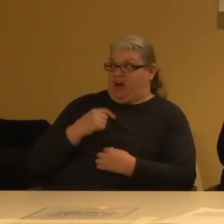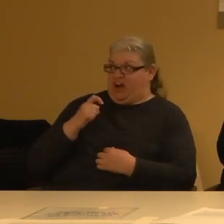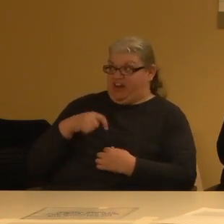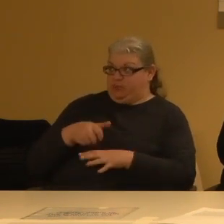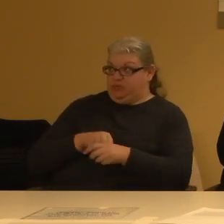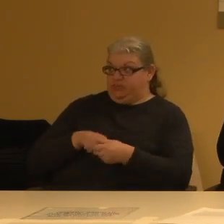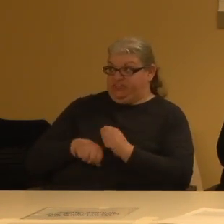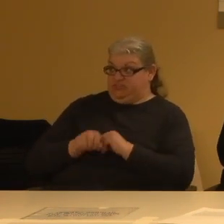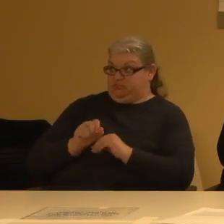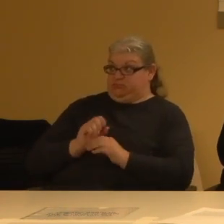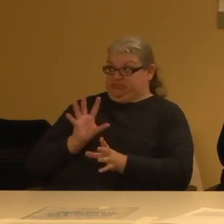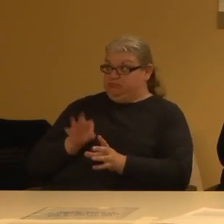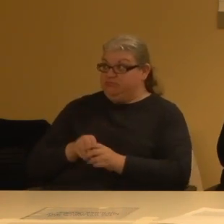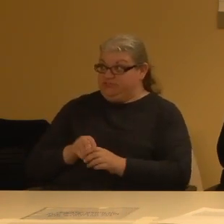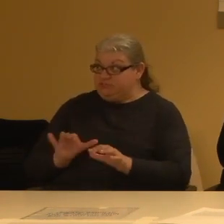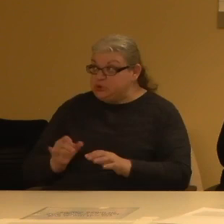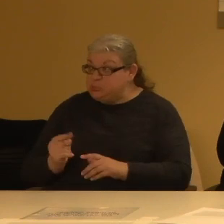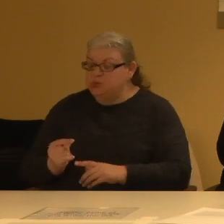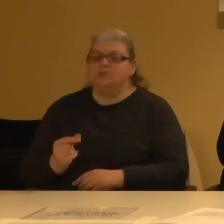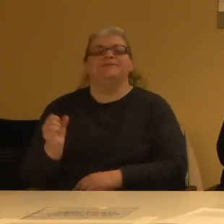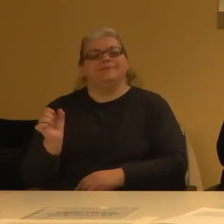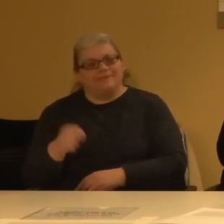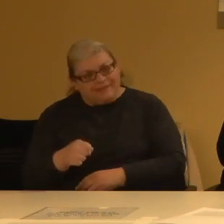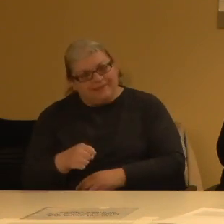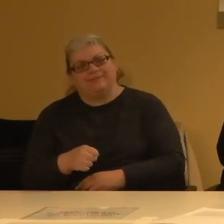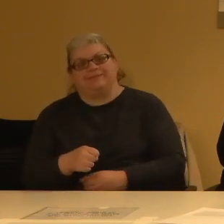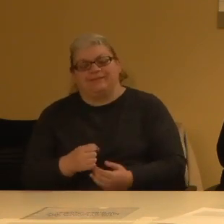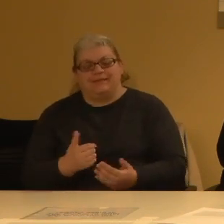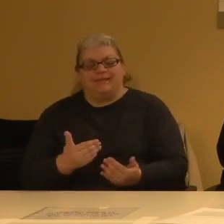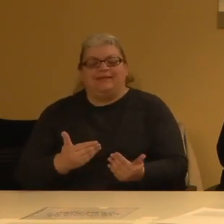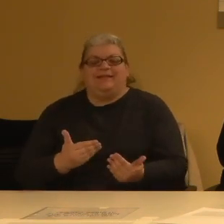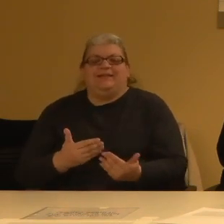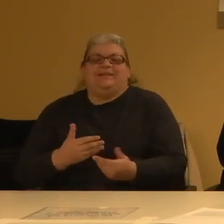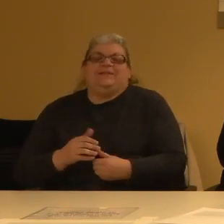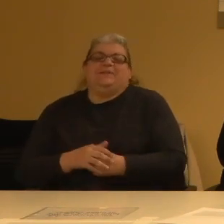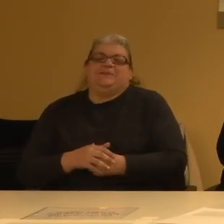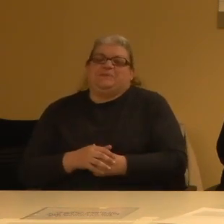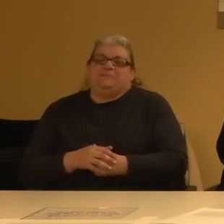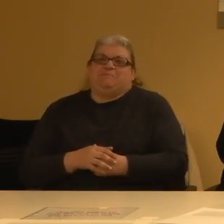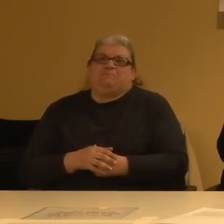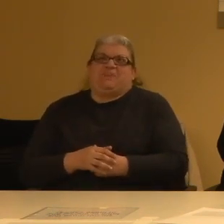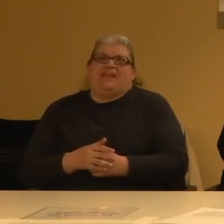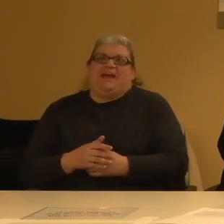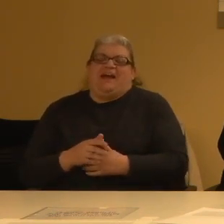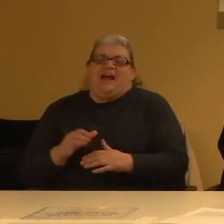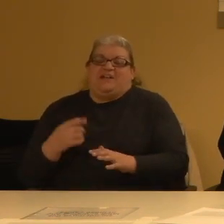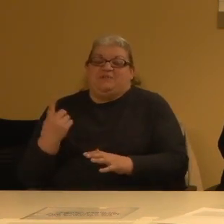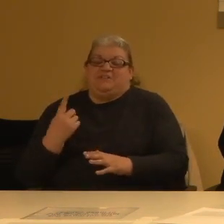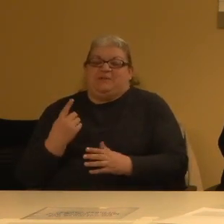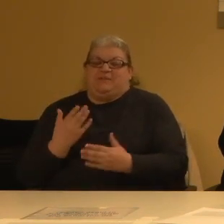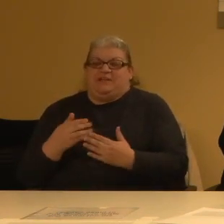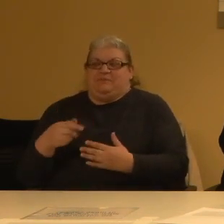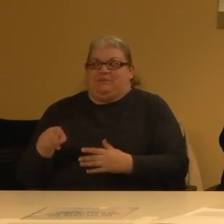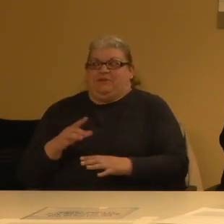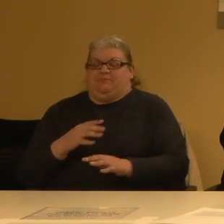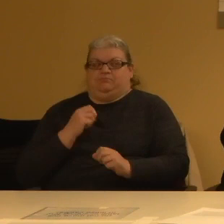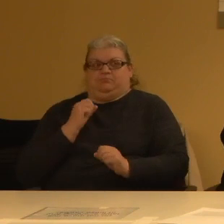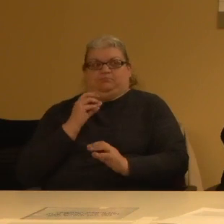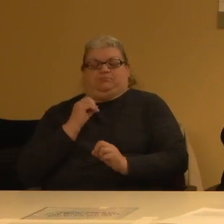Yes, you gotta get in there and do it. And so I do this thing that I know probably is going to horrify some folk right now, but I have a tendency like,